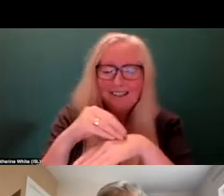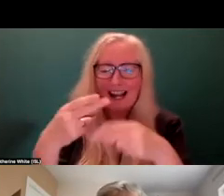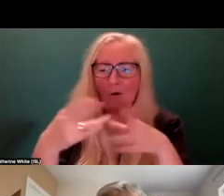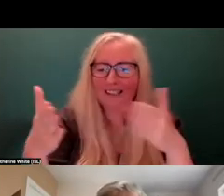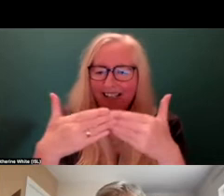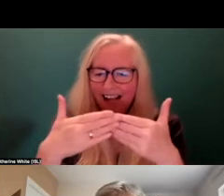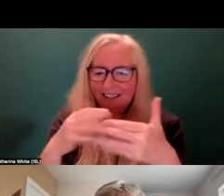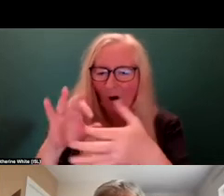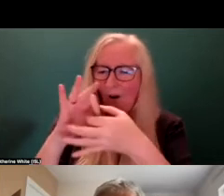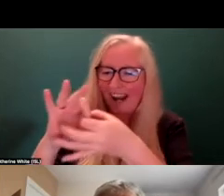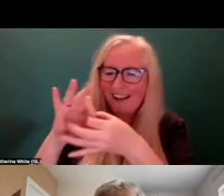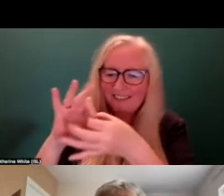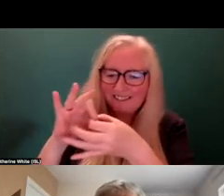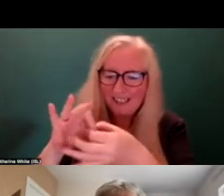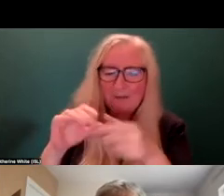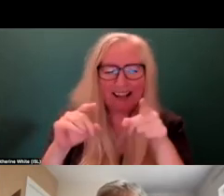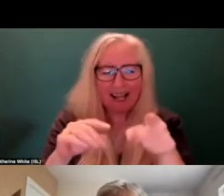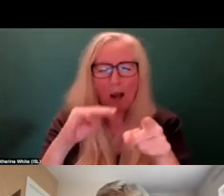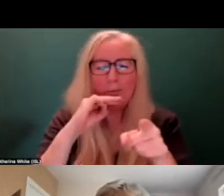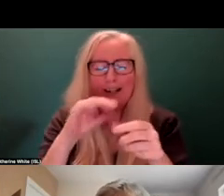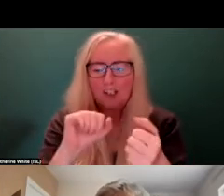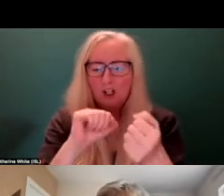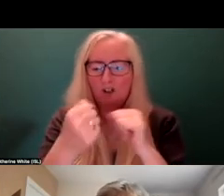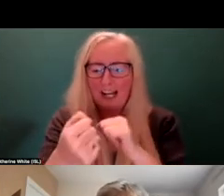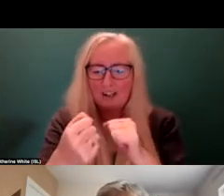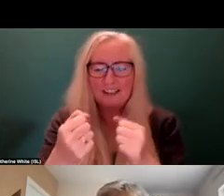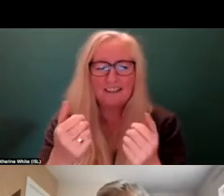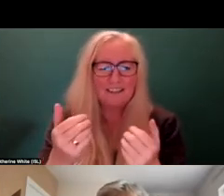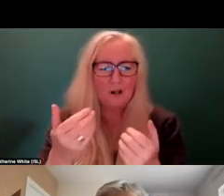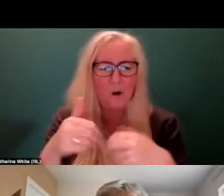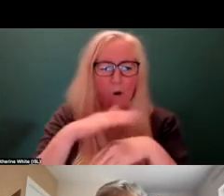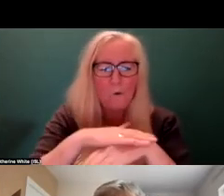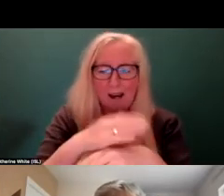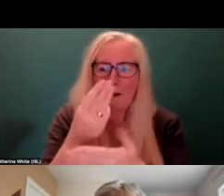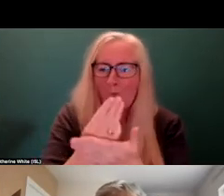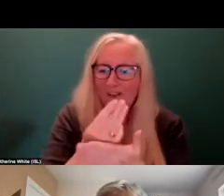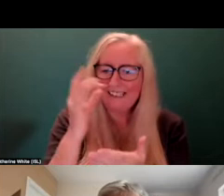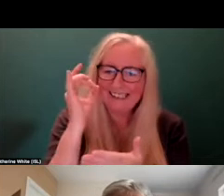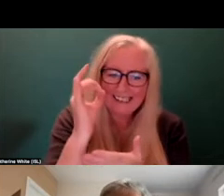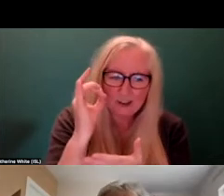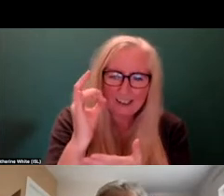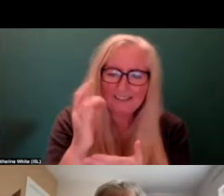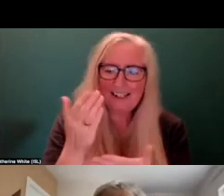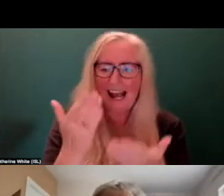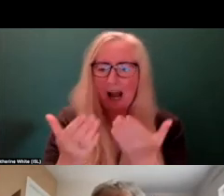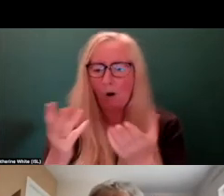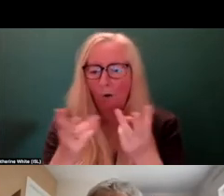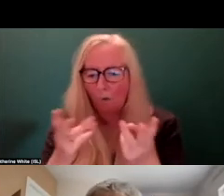the connection, but what that does then is it changes the shape of the kitchen and how it works.